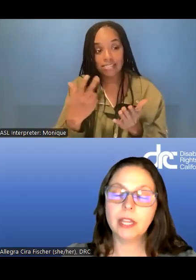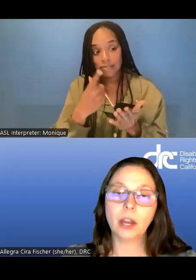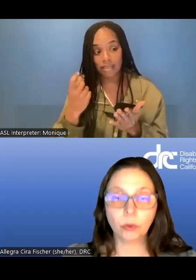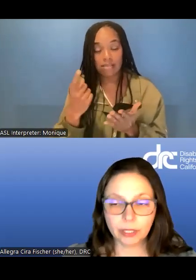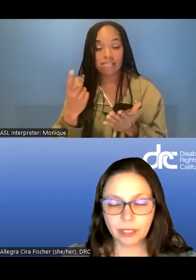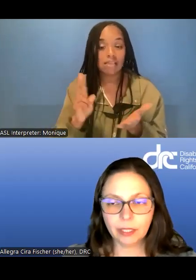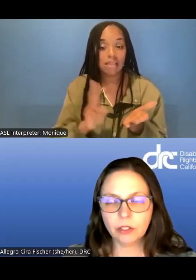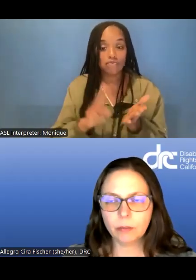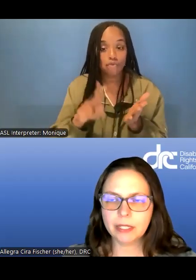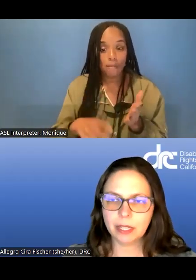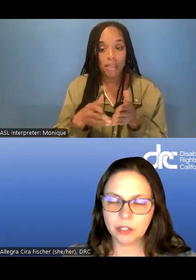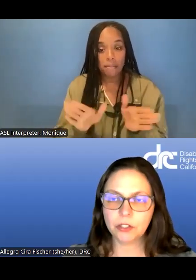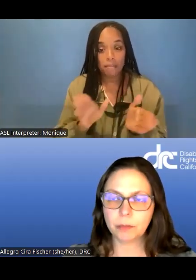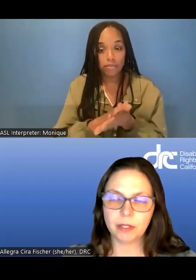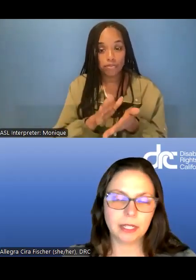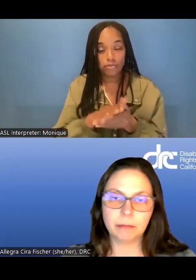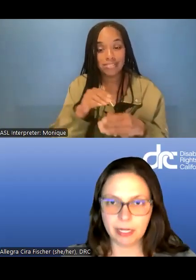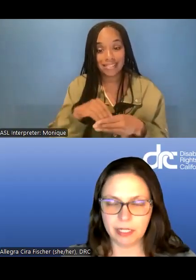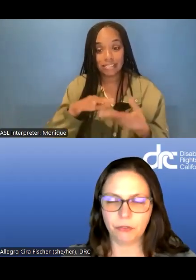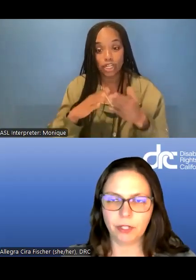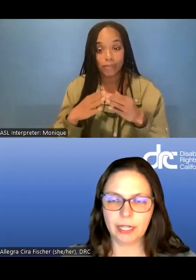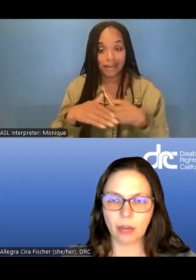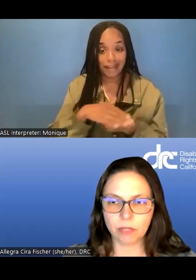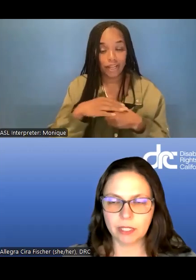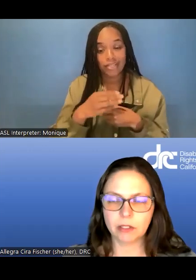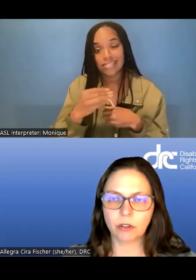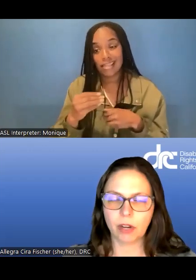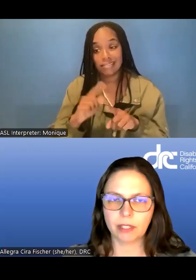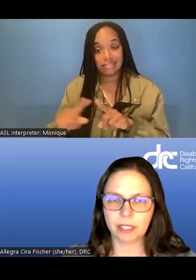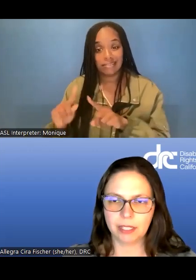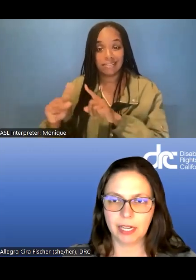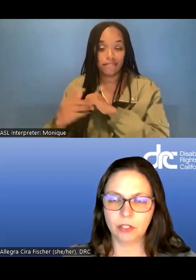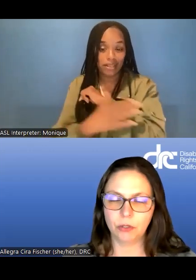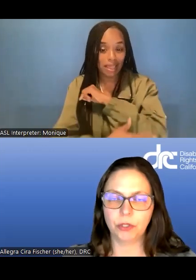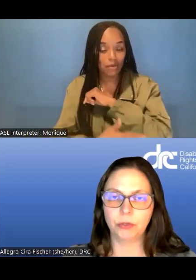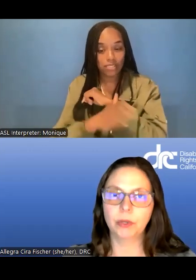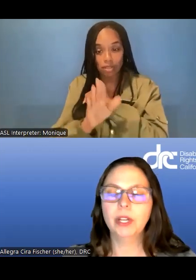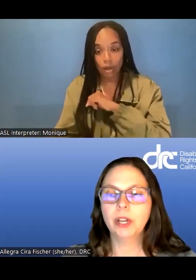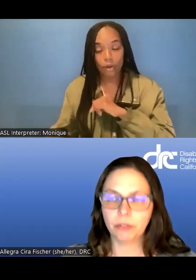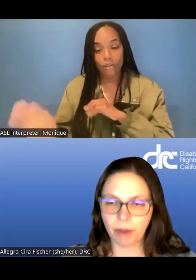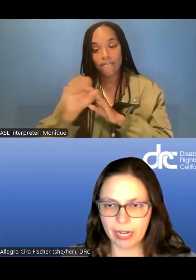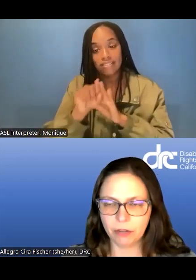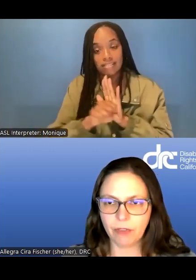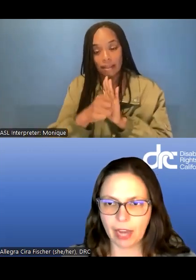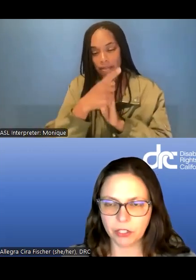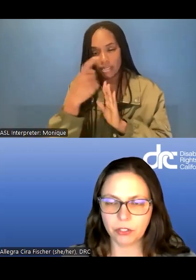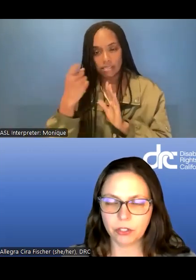not only in urban centers, but in many different counties across the state due to a variety of factors.